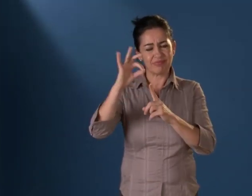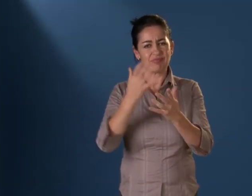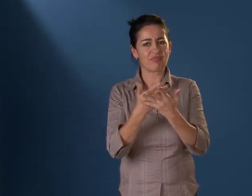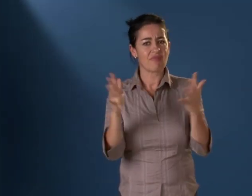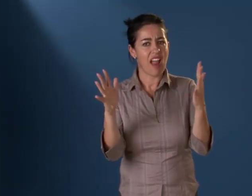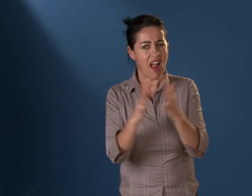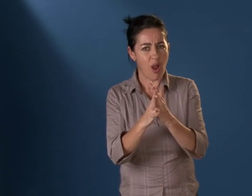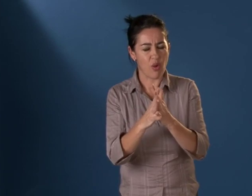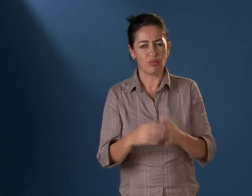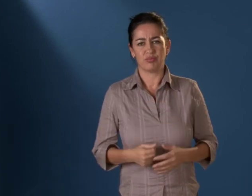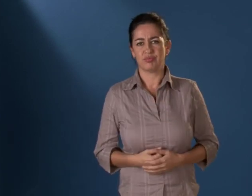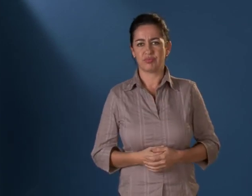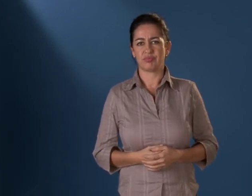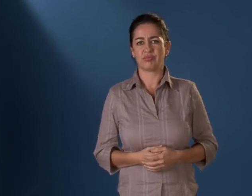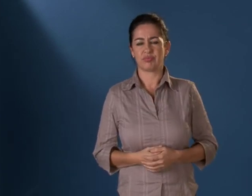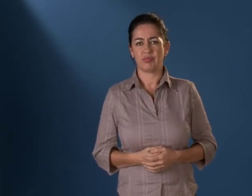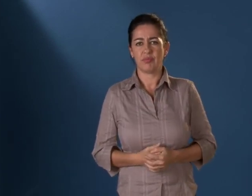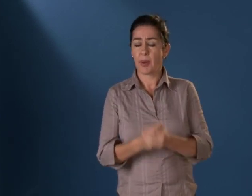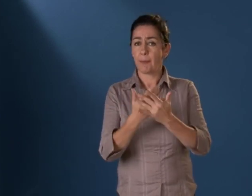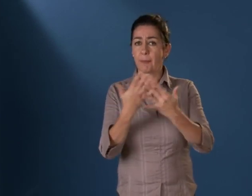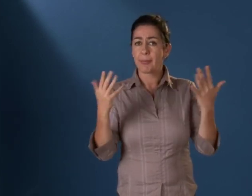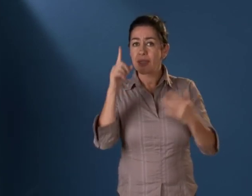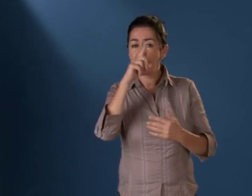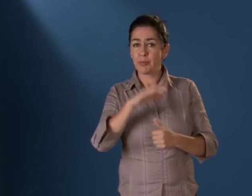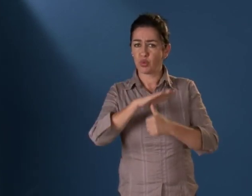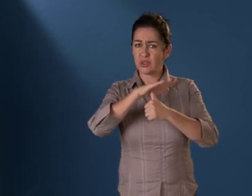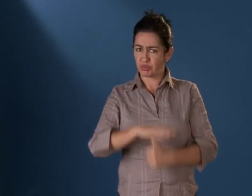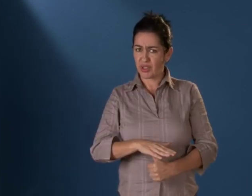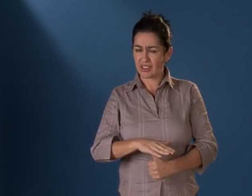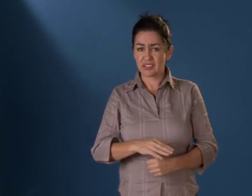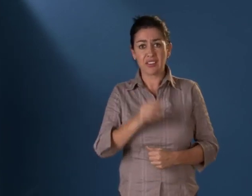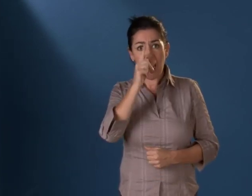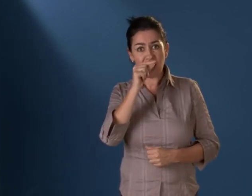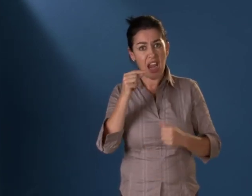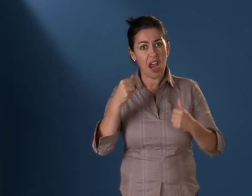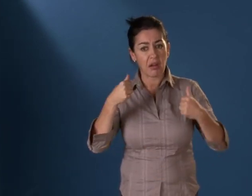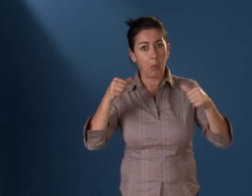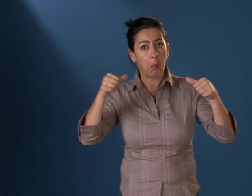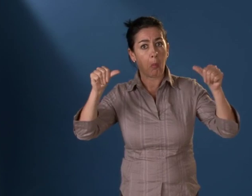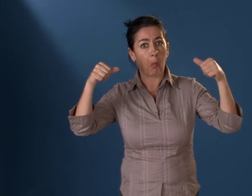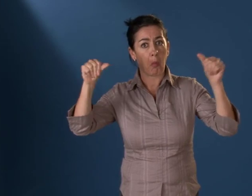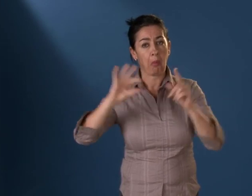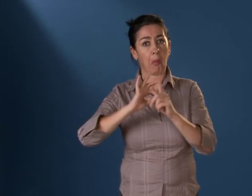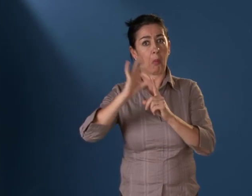Treatments for depression. Depression is a treatable illness and with the right treatment,